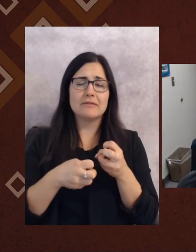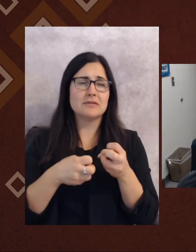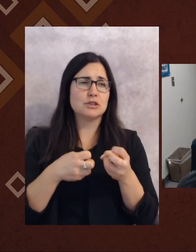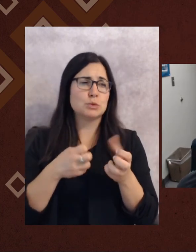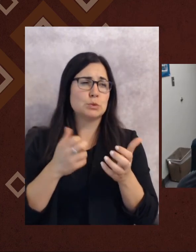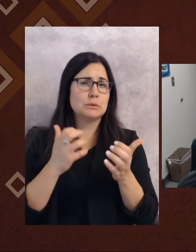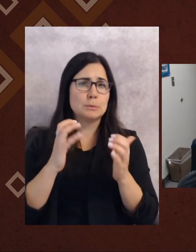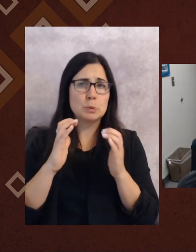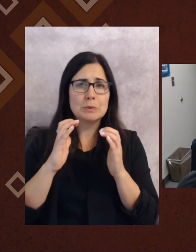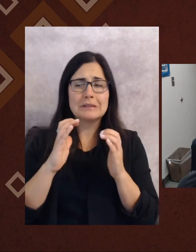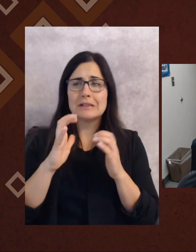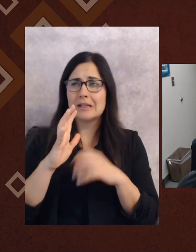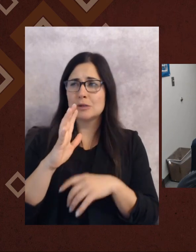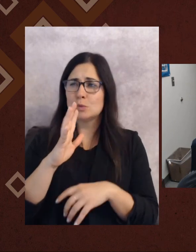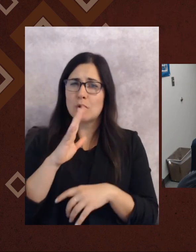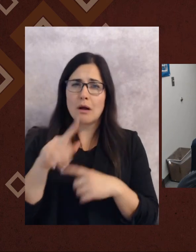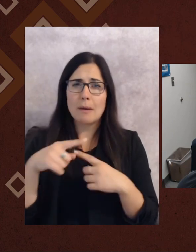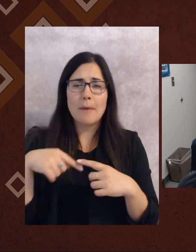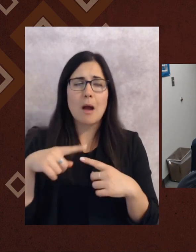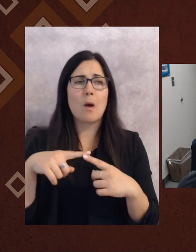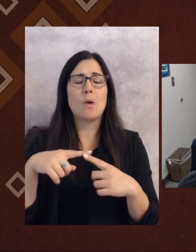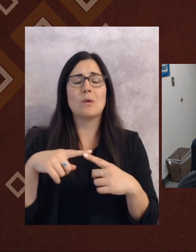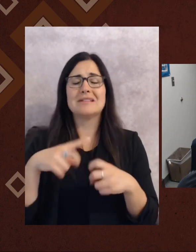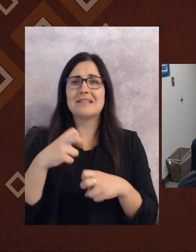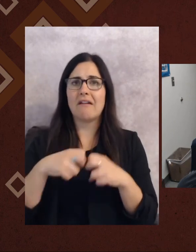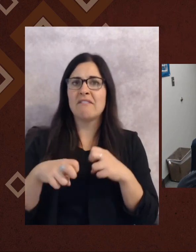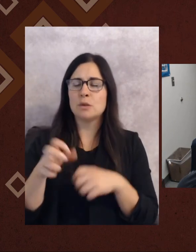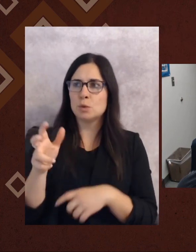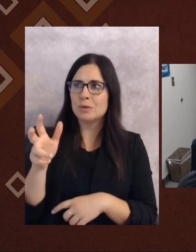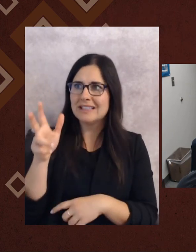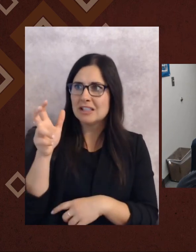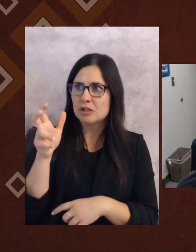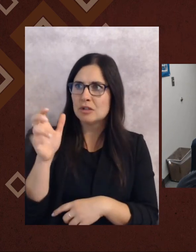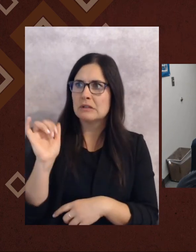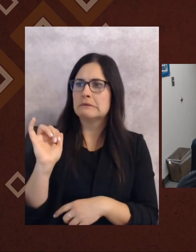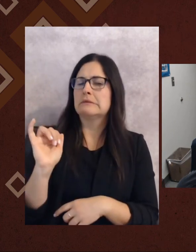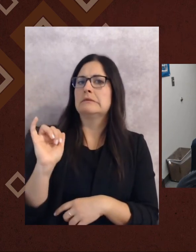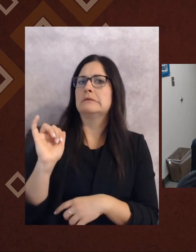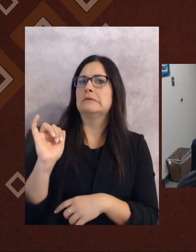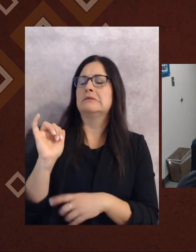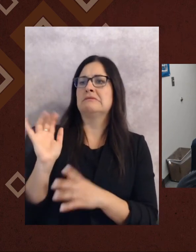It's difficult, I think, to hear sometimes depending on what the topic is.